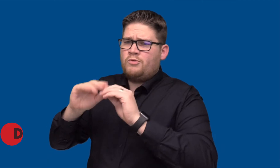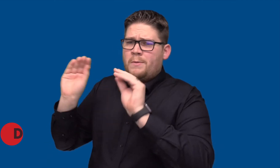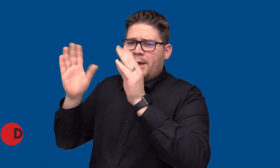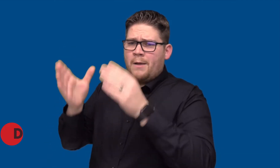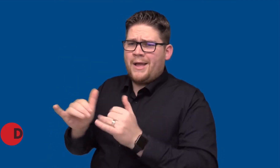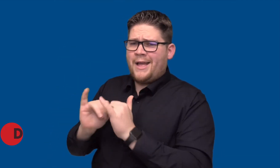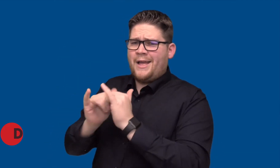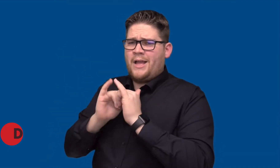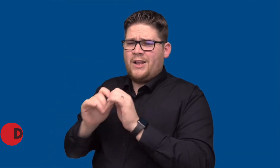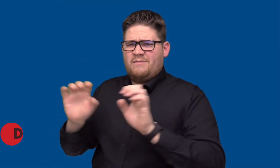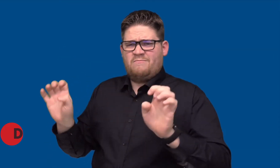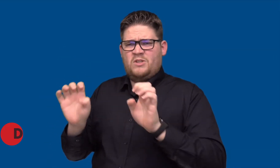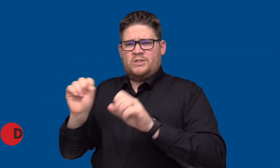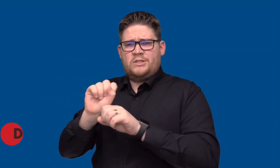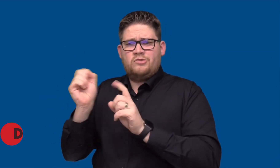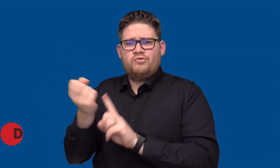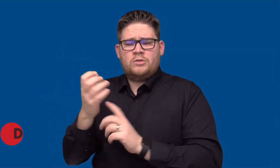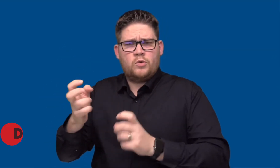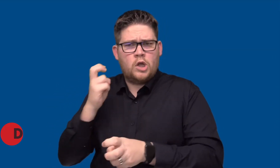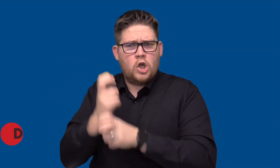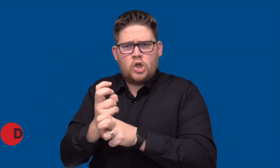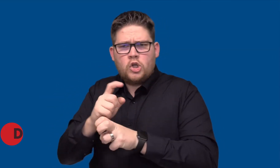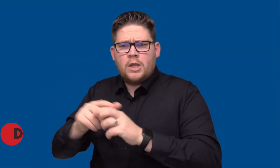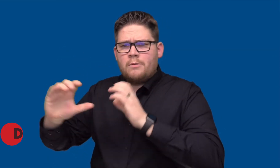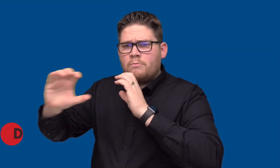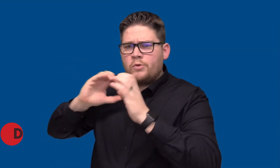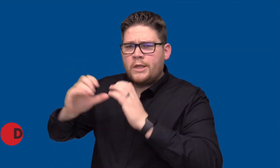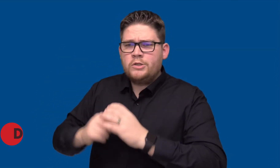paramedics in emergencies is hard.